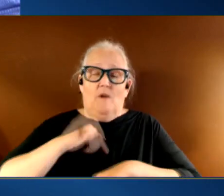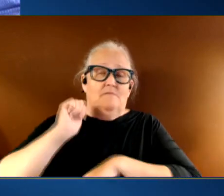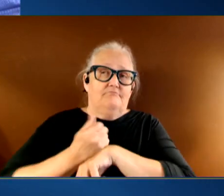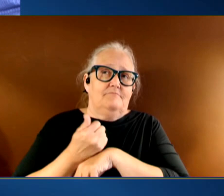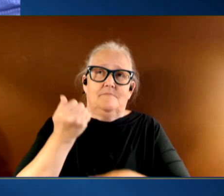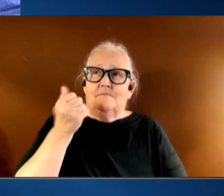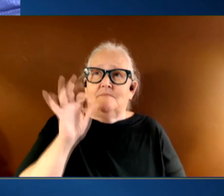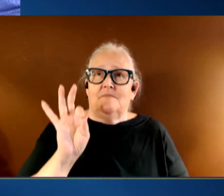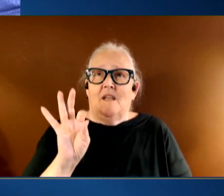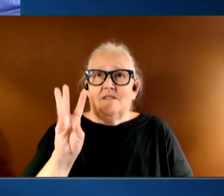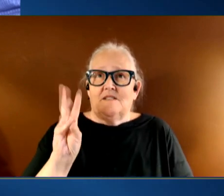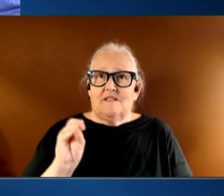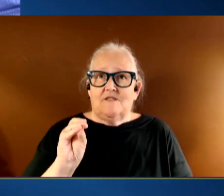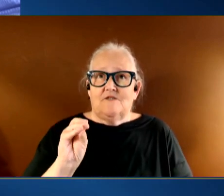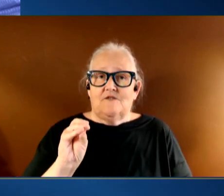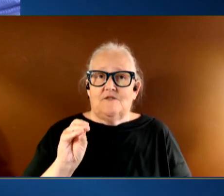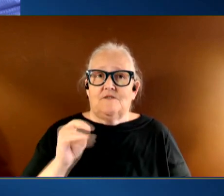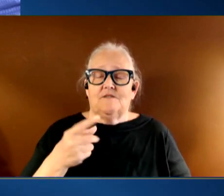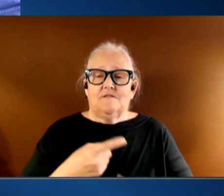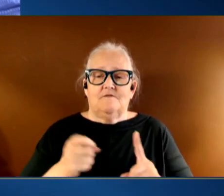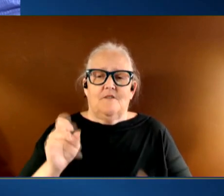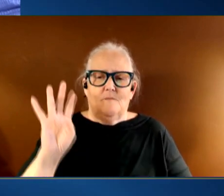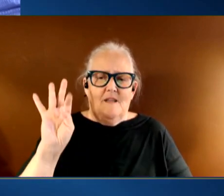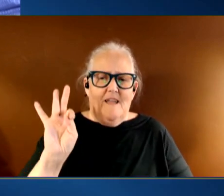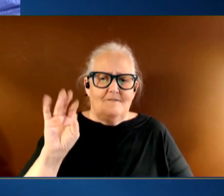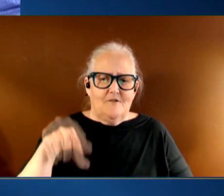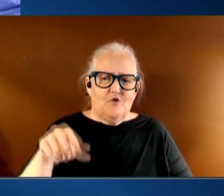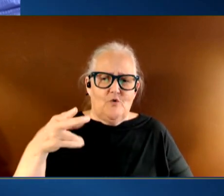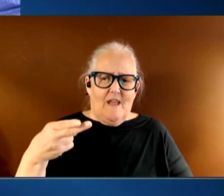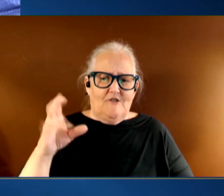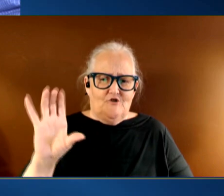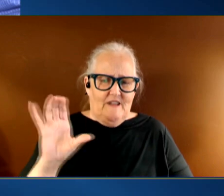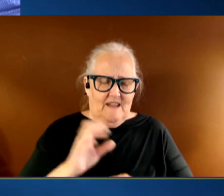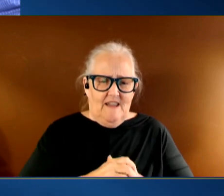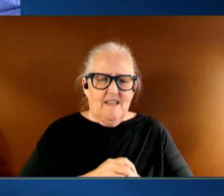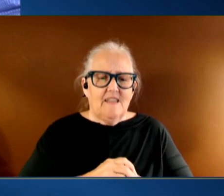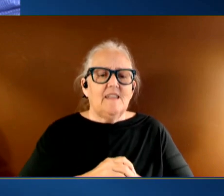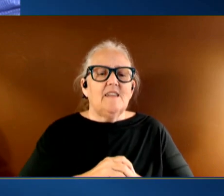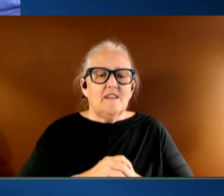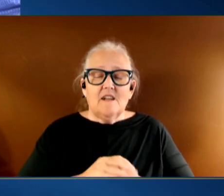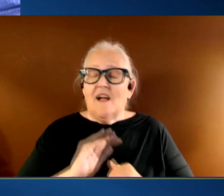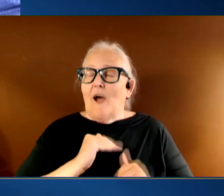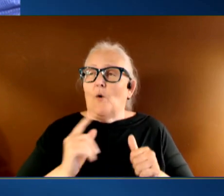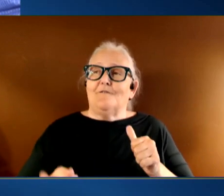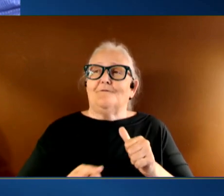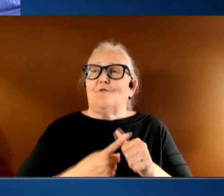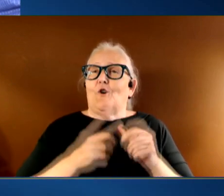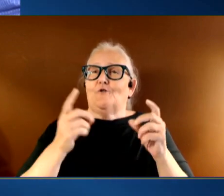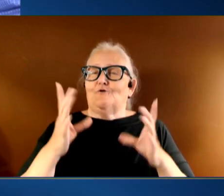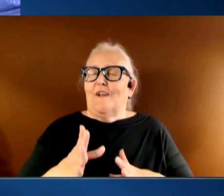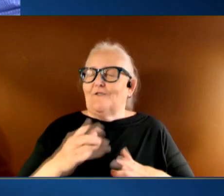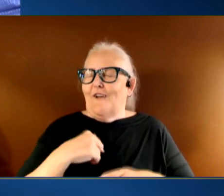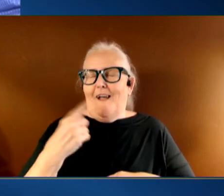of a FQHC. Our director, our first ever director -- and I told this to wherever ago, on Sunday,